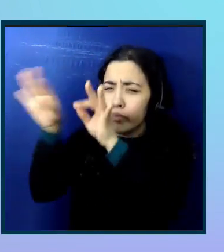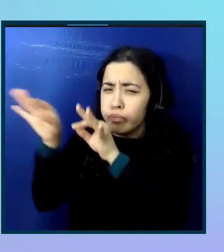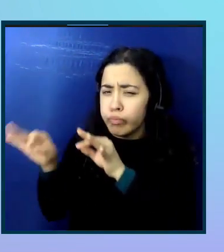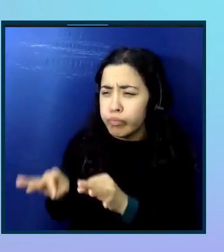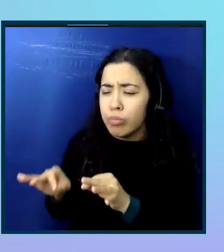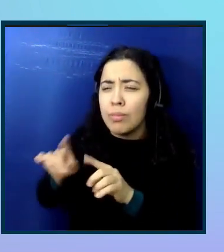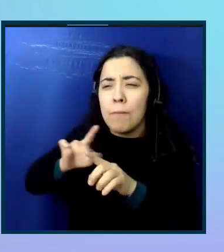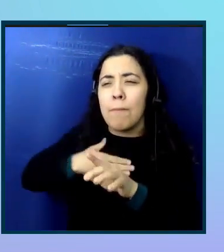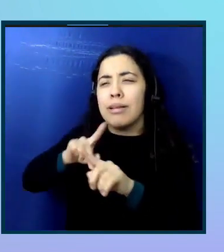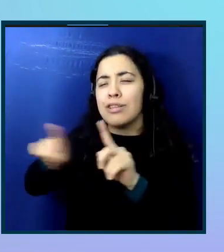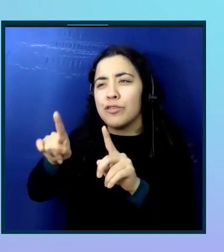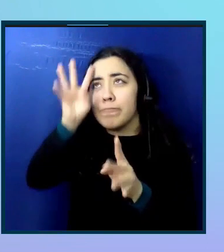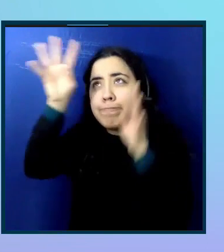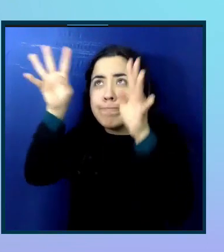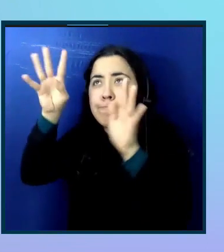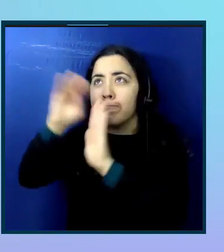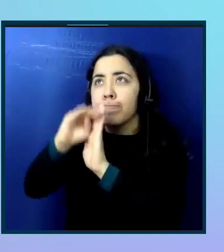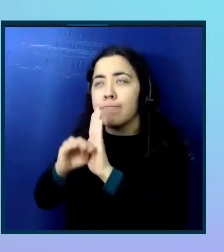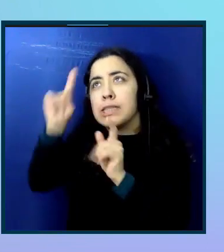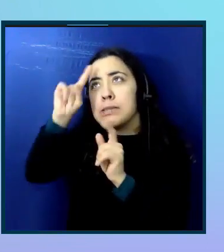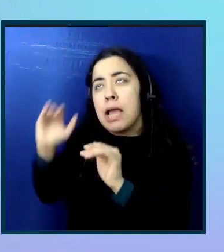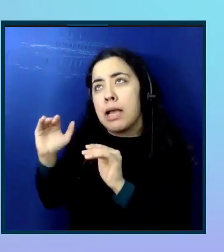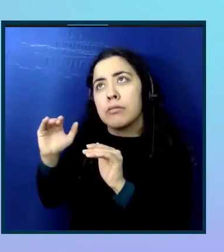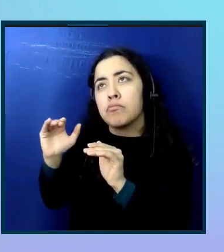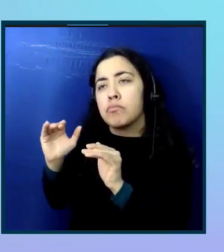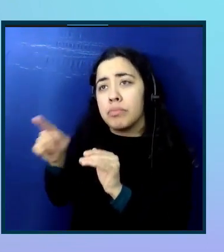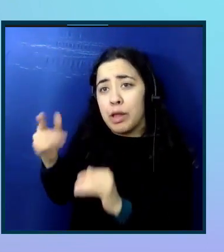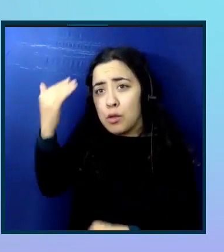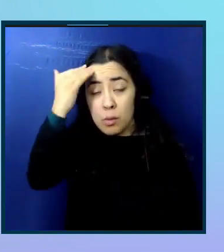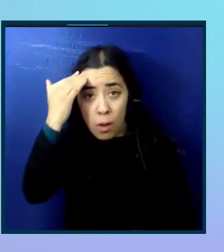now hopefully that will give them a good idea